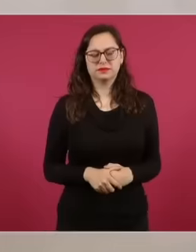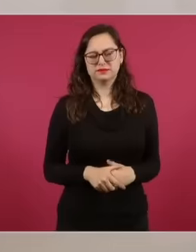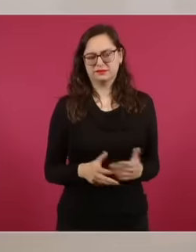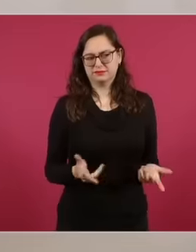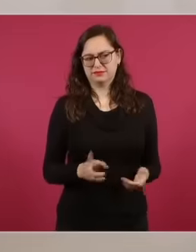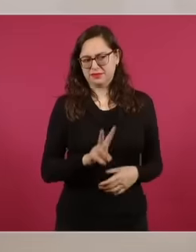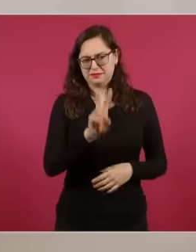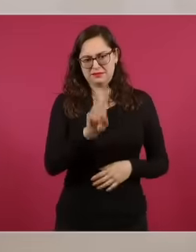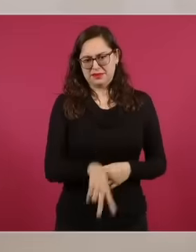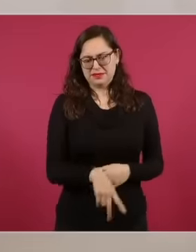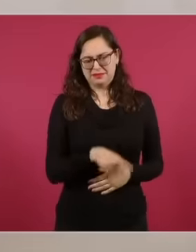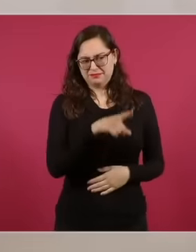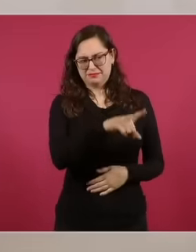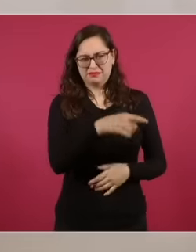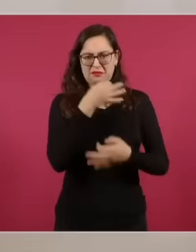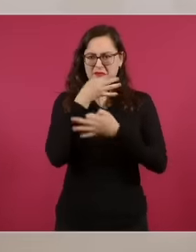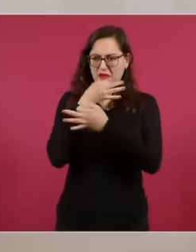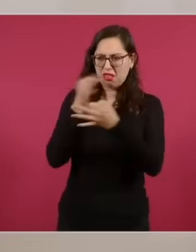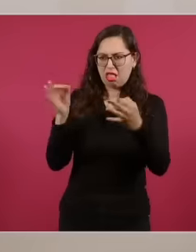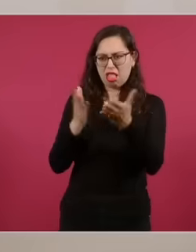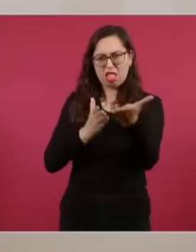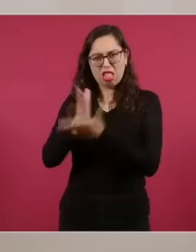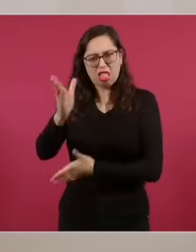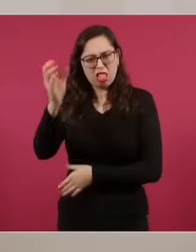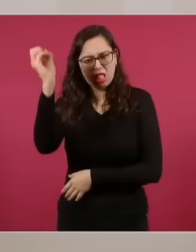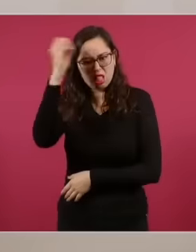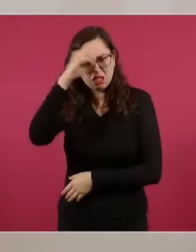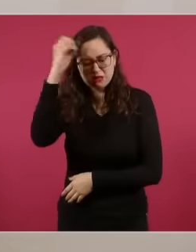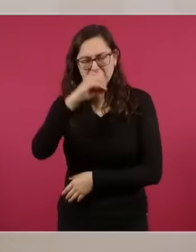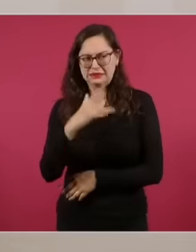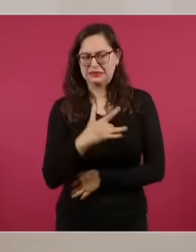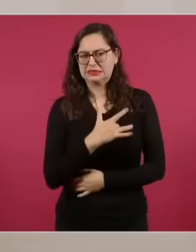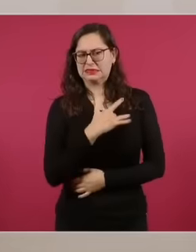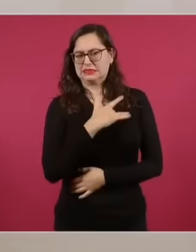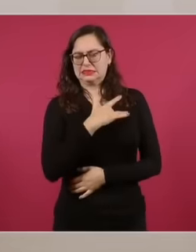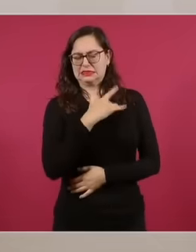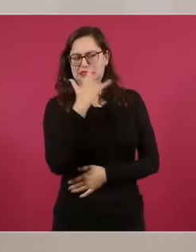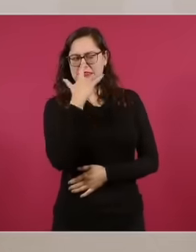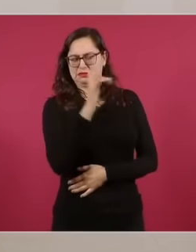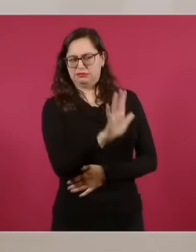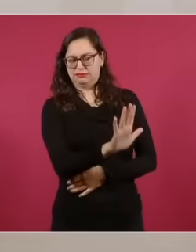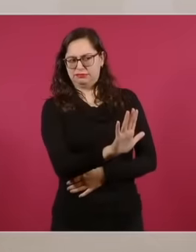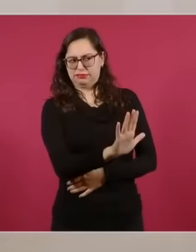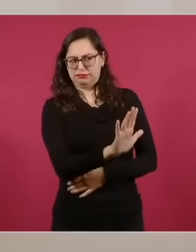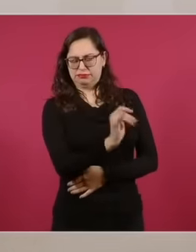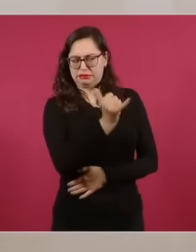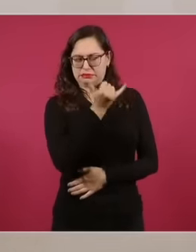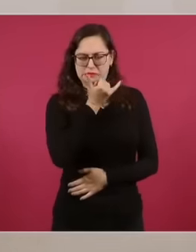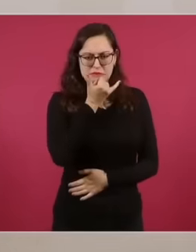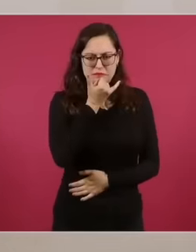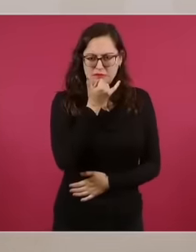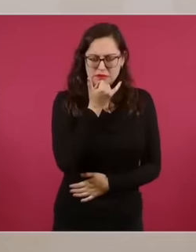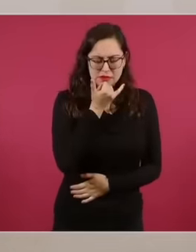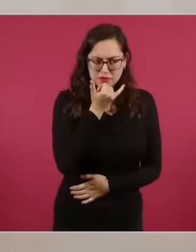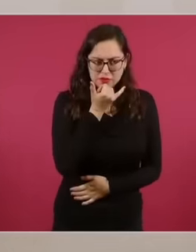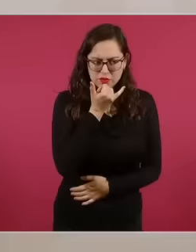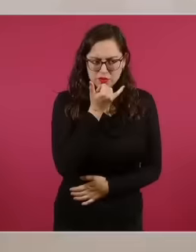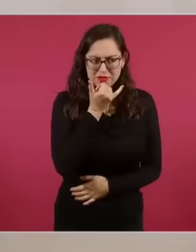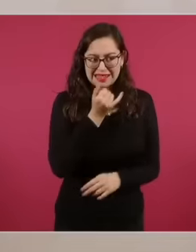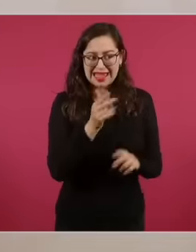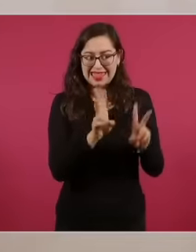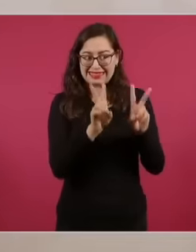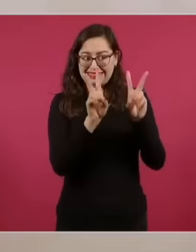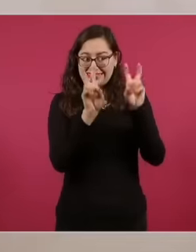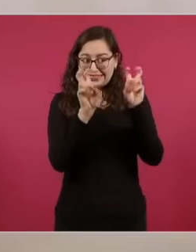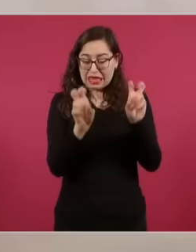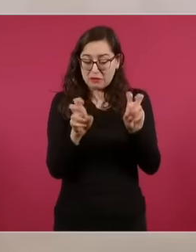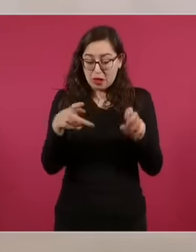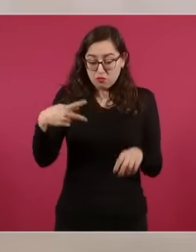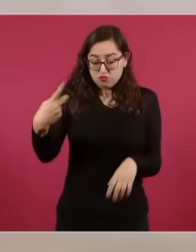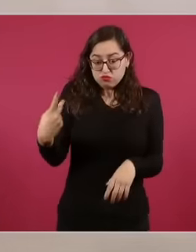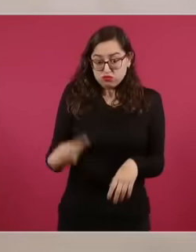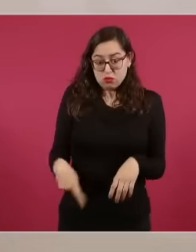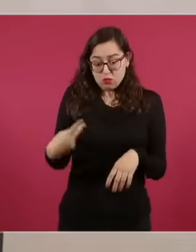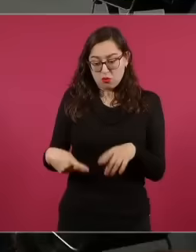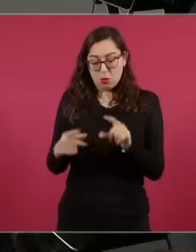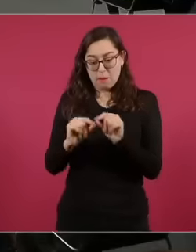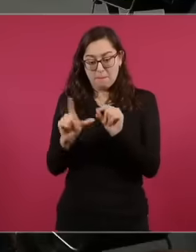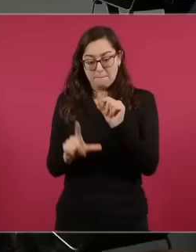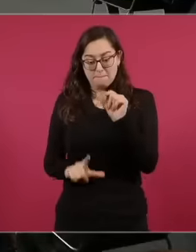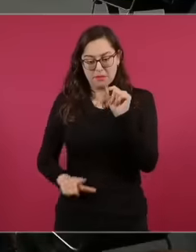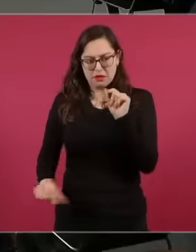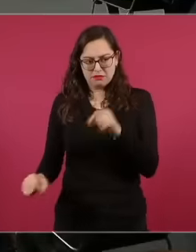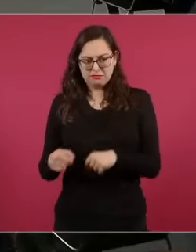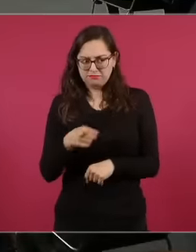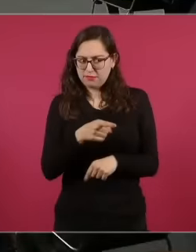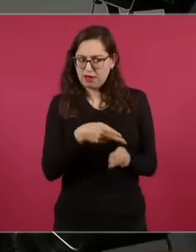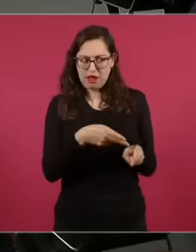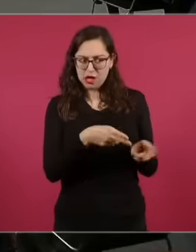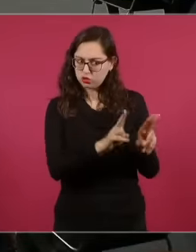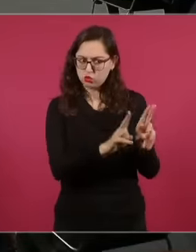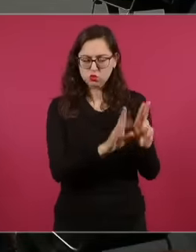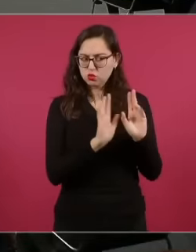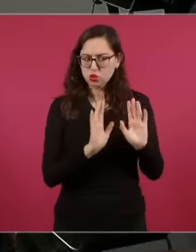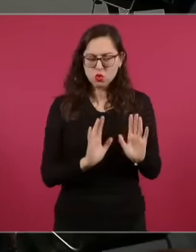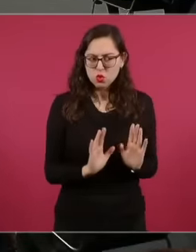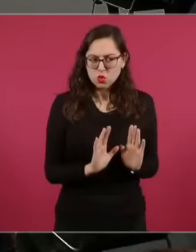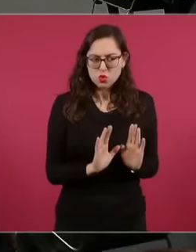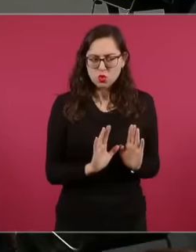at said statement by Ambassador Salazar on internal issues and full national sovereignty,